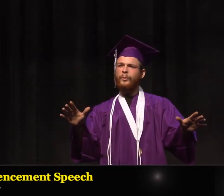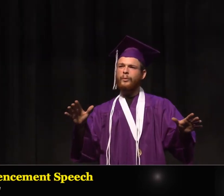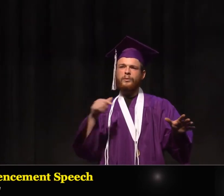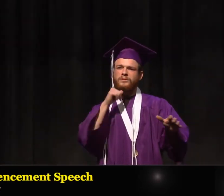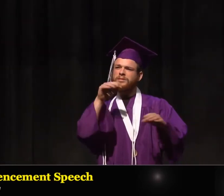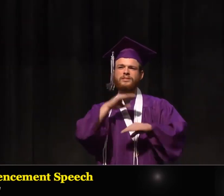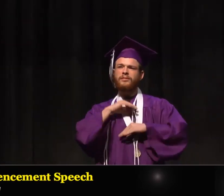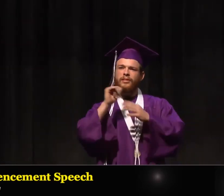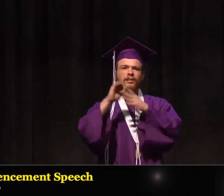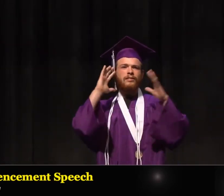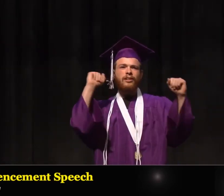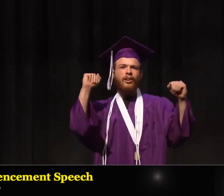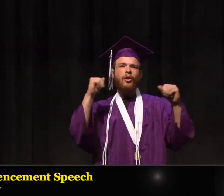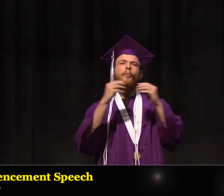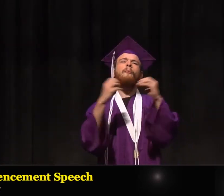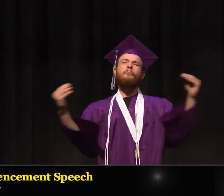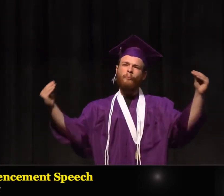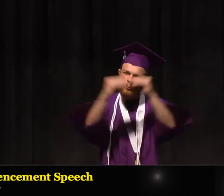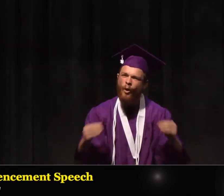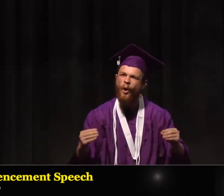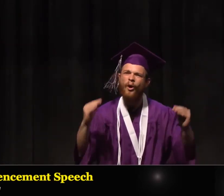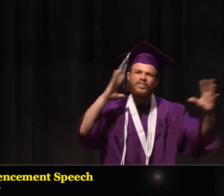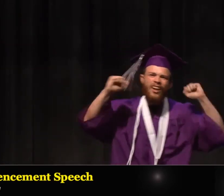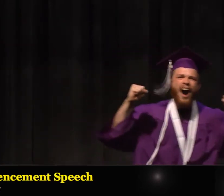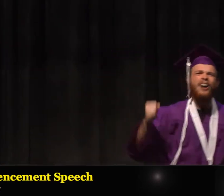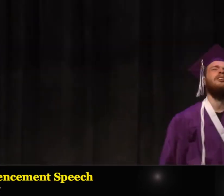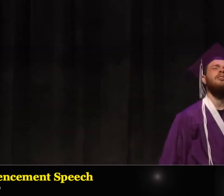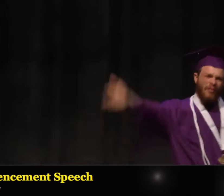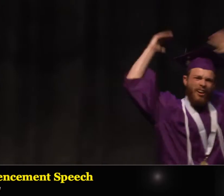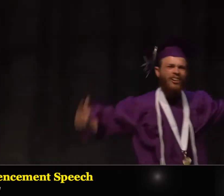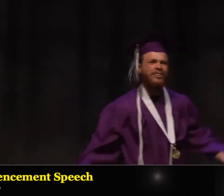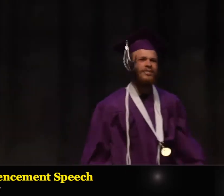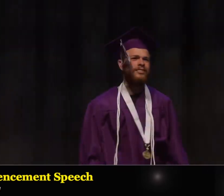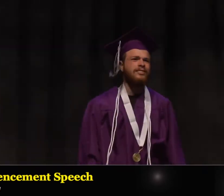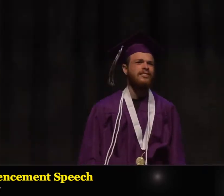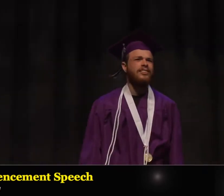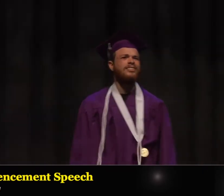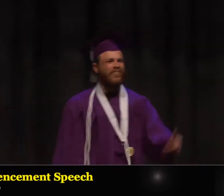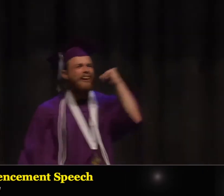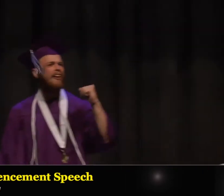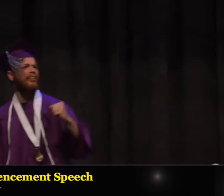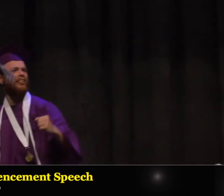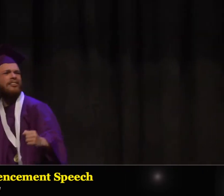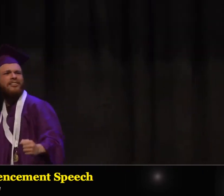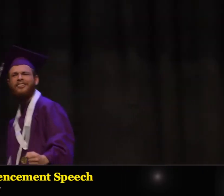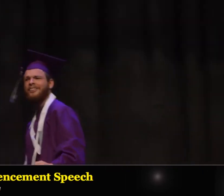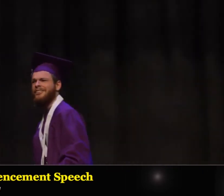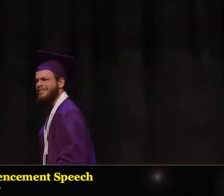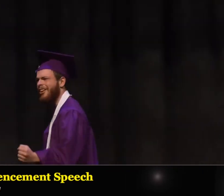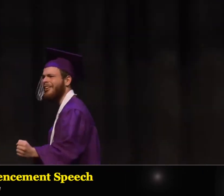Oh, I'm not satisfied without noise. Everyone, let's hear it!